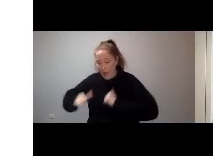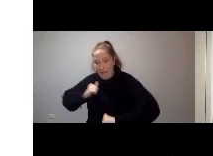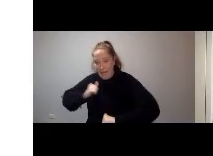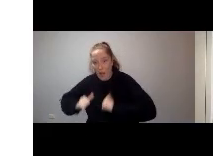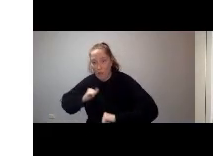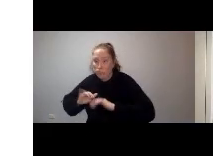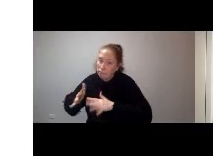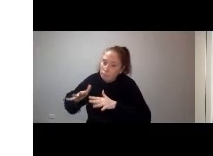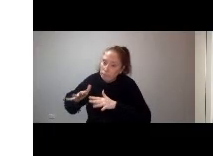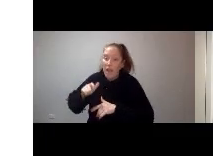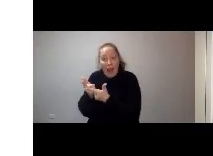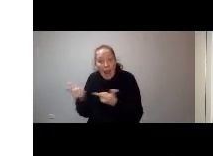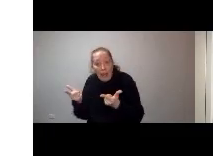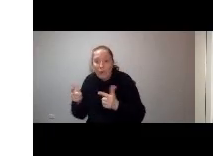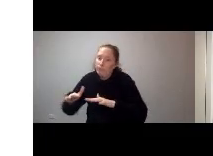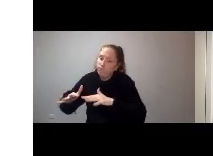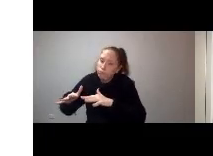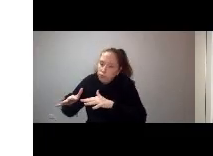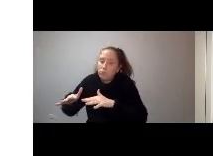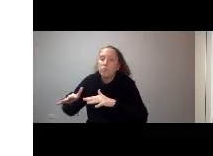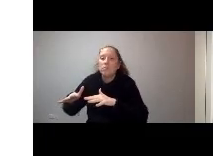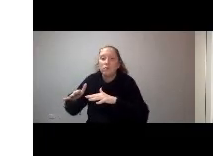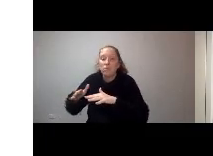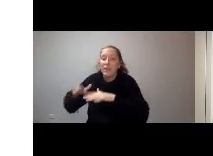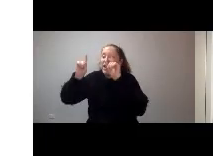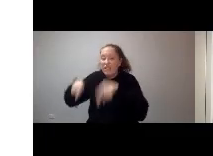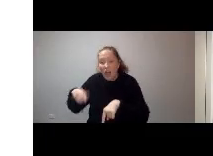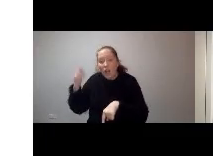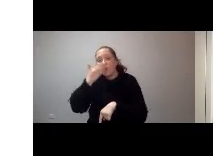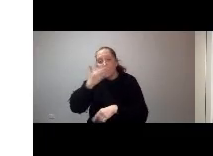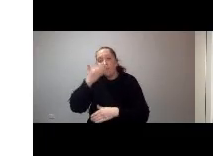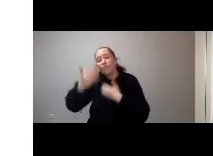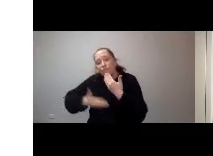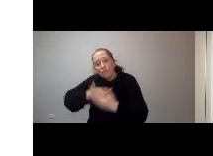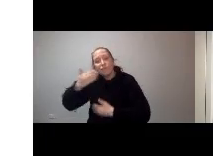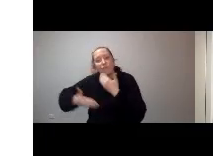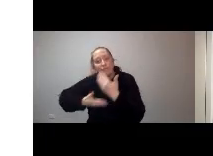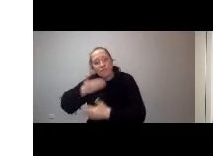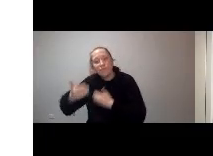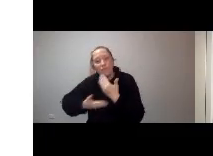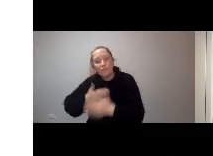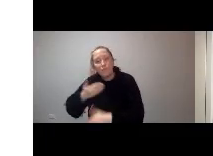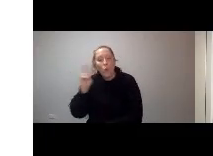And then look at what happens as children track along. These are some work that's been done looking at what happens to children